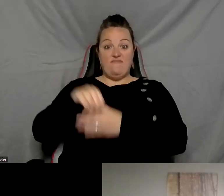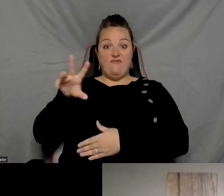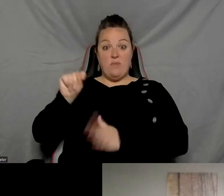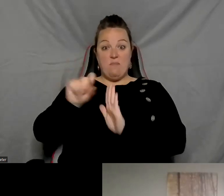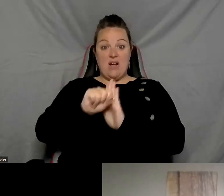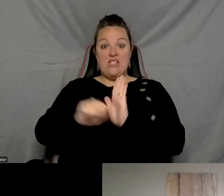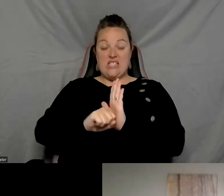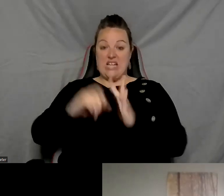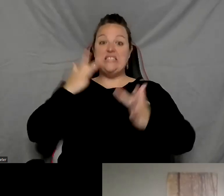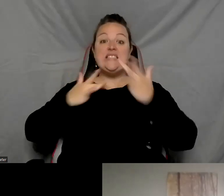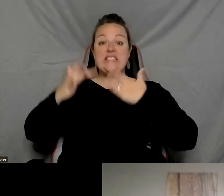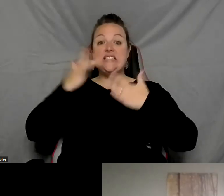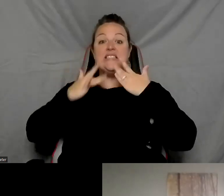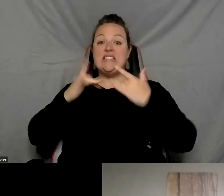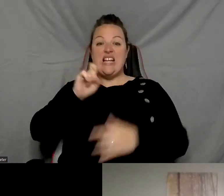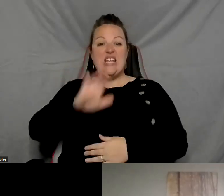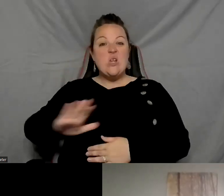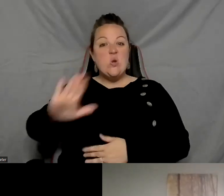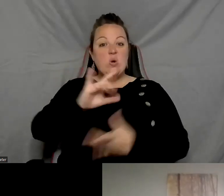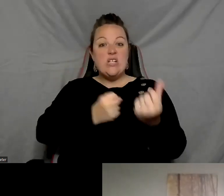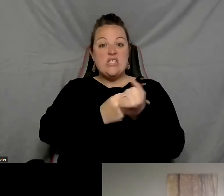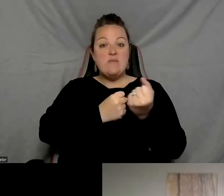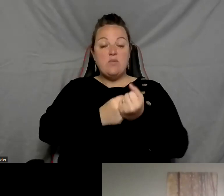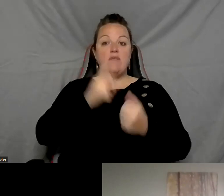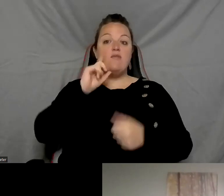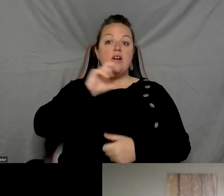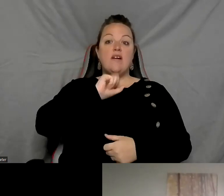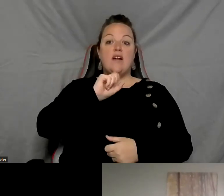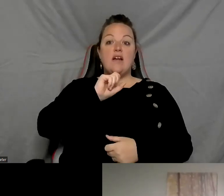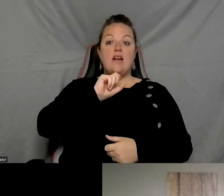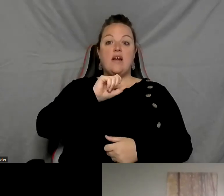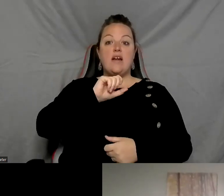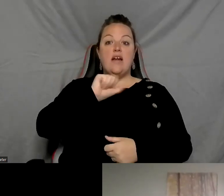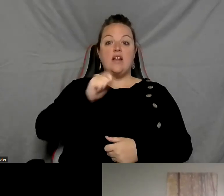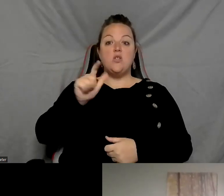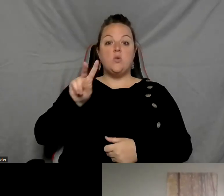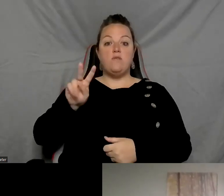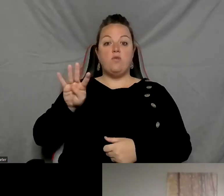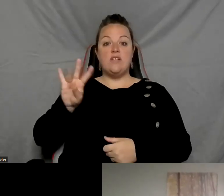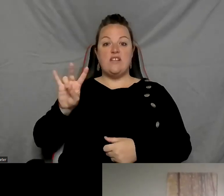I'm asking for your support of H247, which is the occupational therapy licenser compact